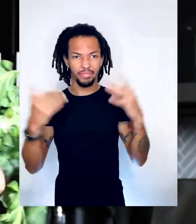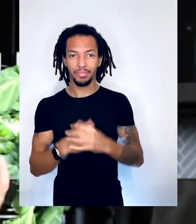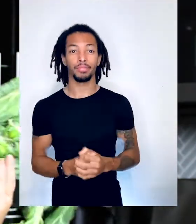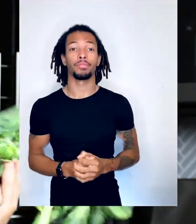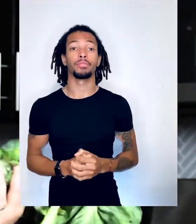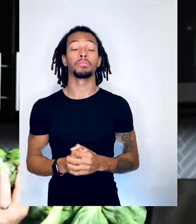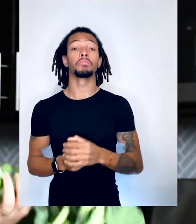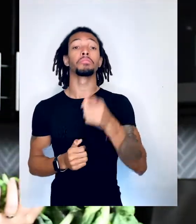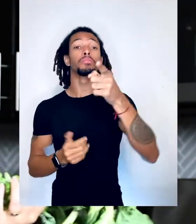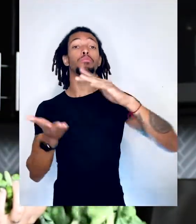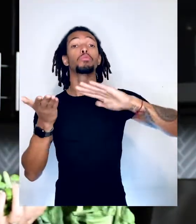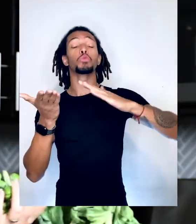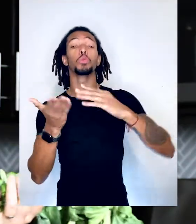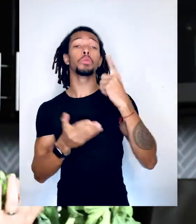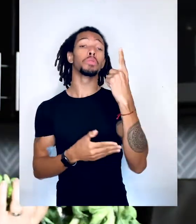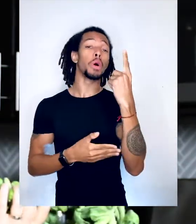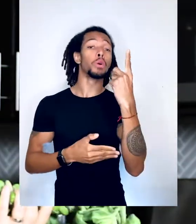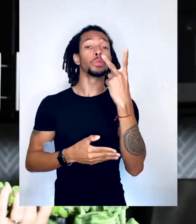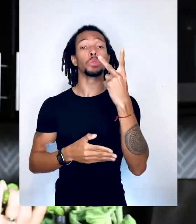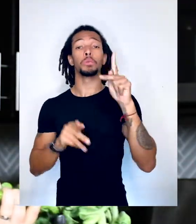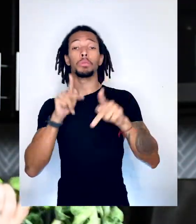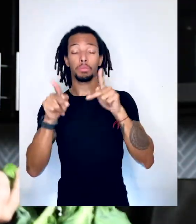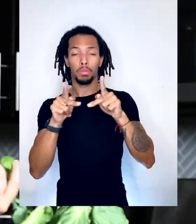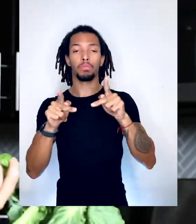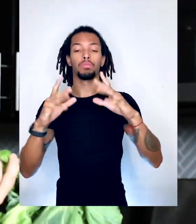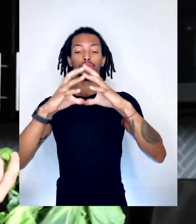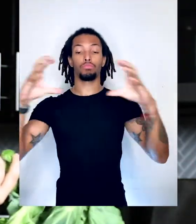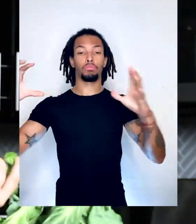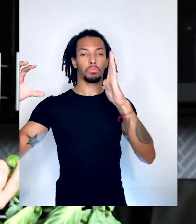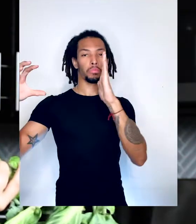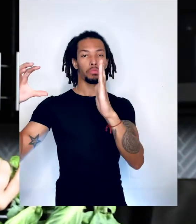and if you're cooking for one or two people, then this is a serving.